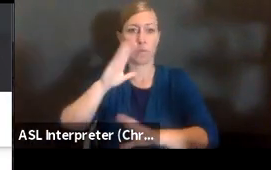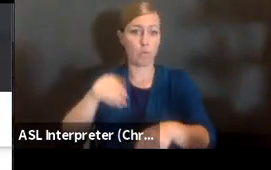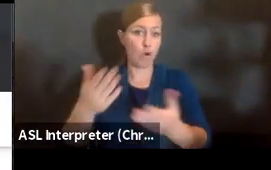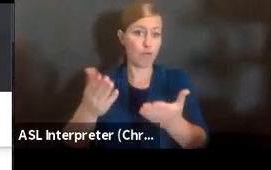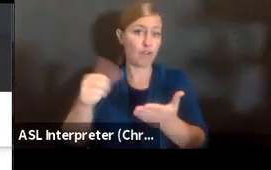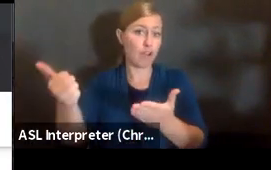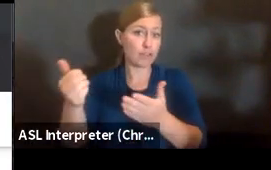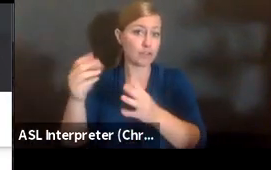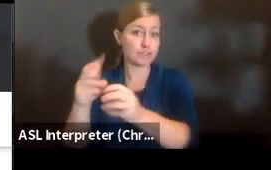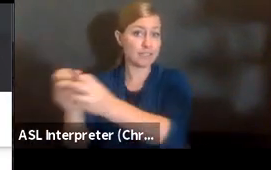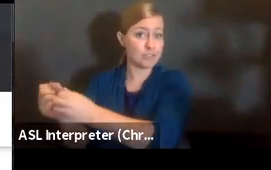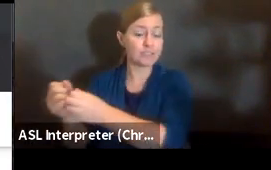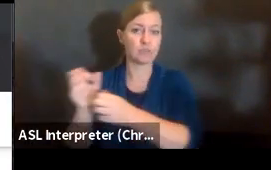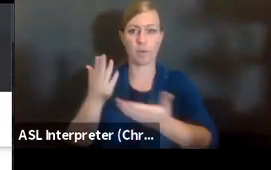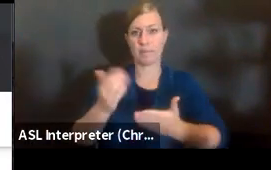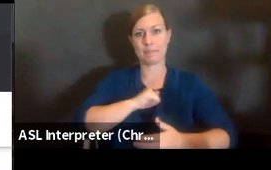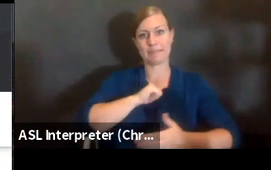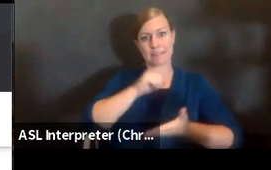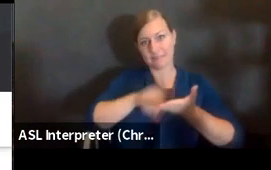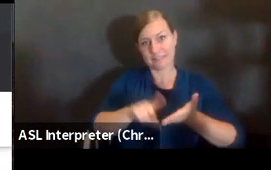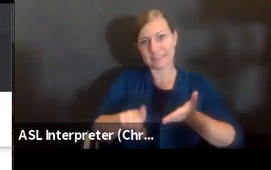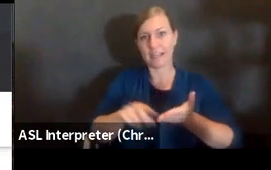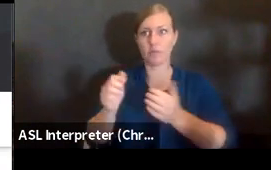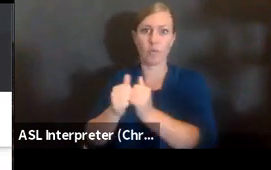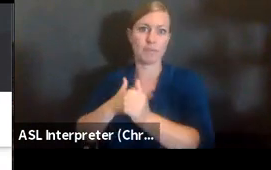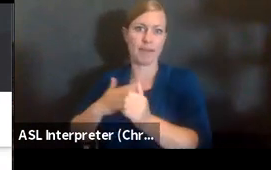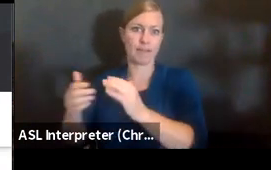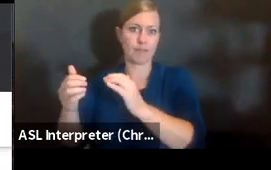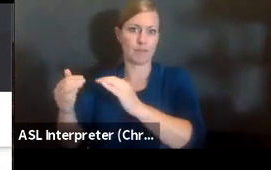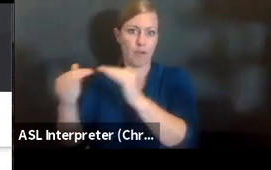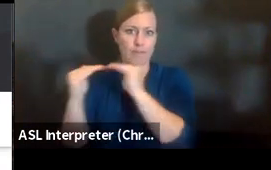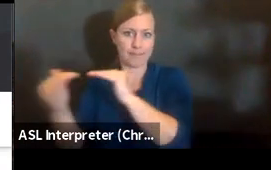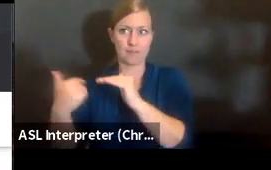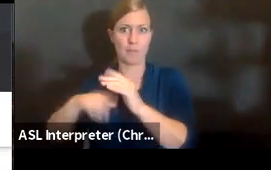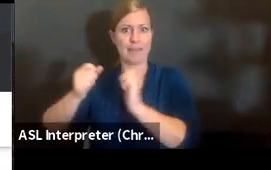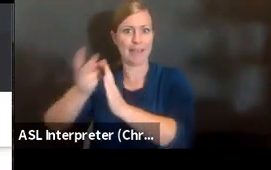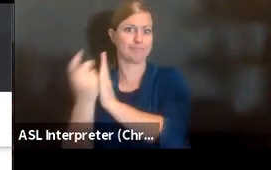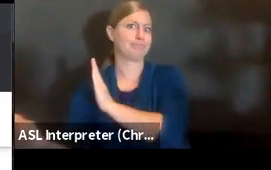Jeff Crawford: or maybe investigating on my own or with my colleagues, I could really dig into all the cool fun things that Google Forms can do